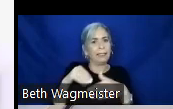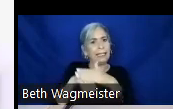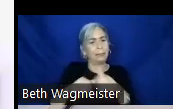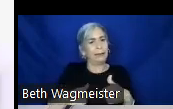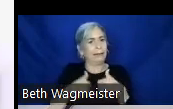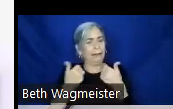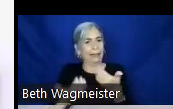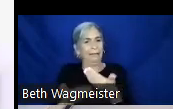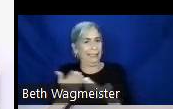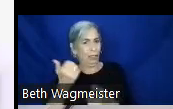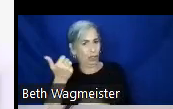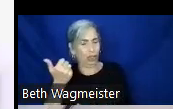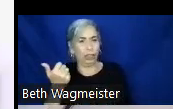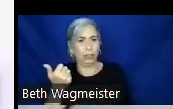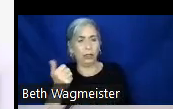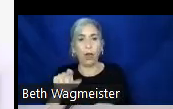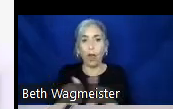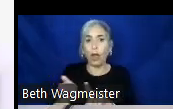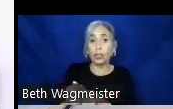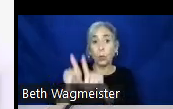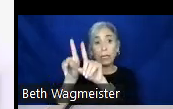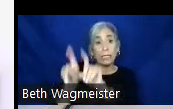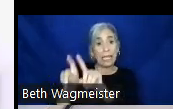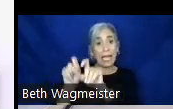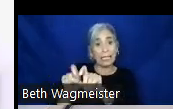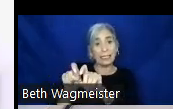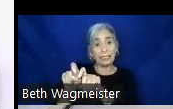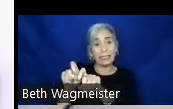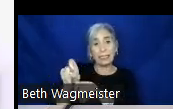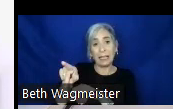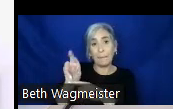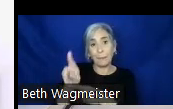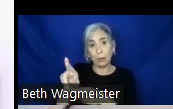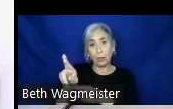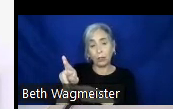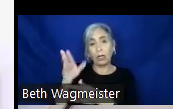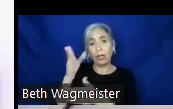Another thing you can do in design system is test per component with tools like story block. You can